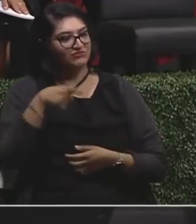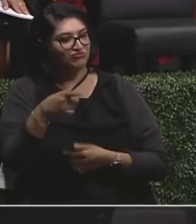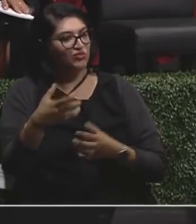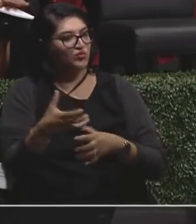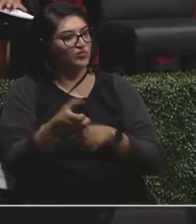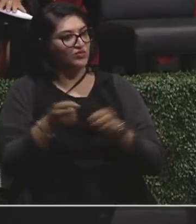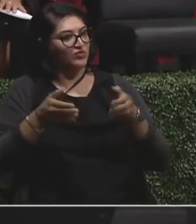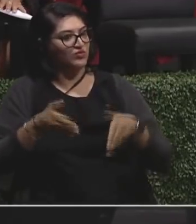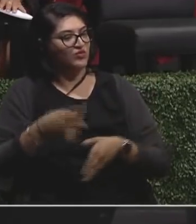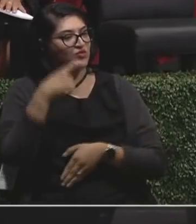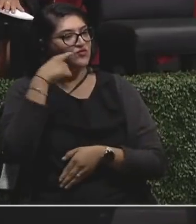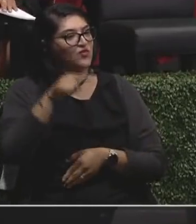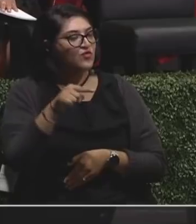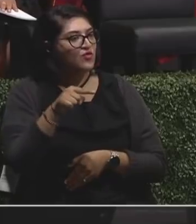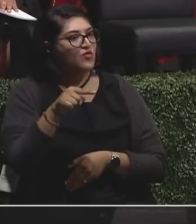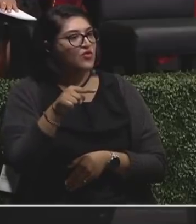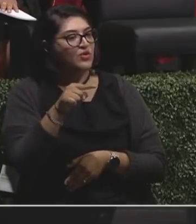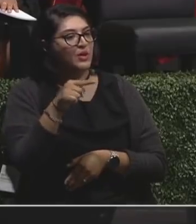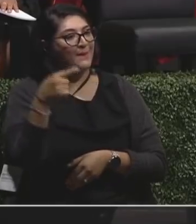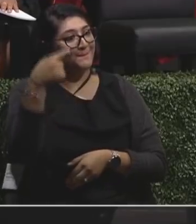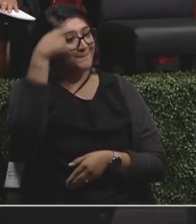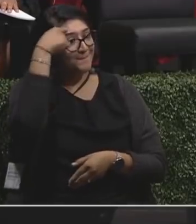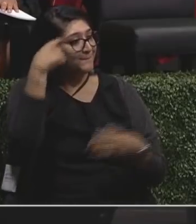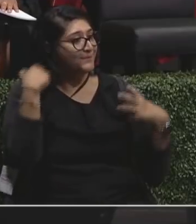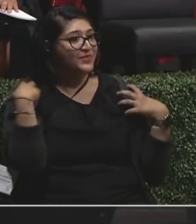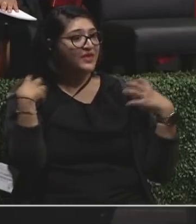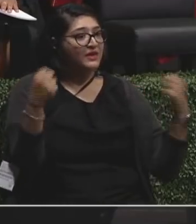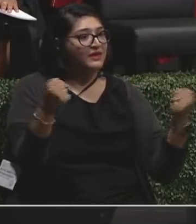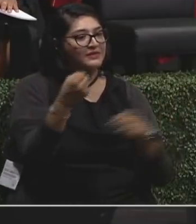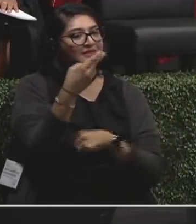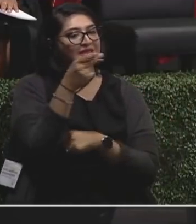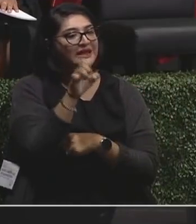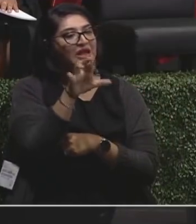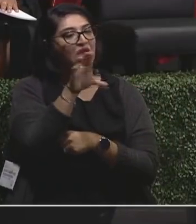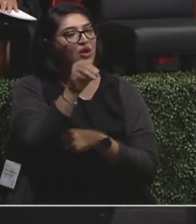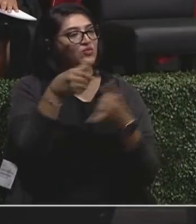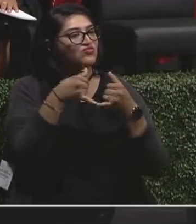THE FIRST LADY OF SPEECH, THE INITIATOR OF OUR MIND MATTERS INITIATIVE THAT IS FOCUSED ON THE WELL-BEING OF OUR STUDENTS.